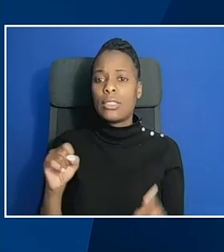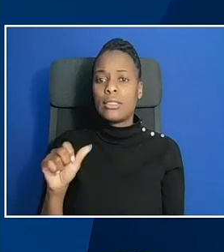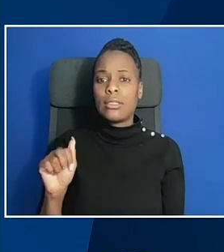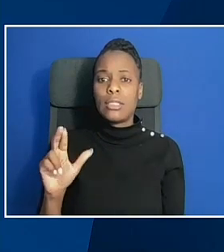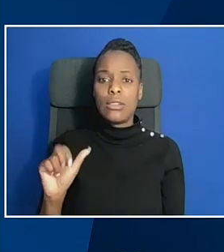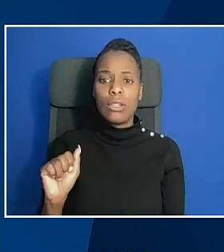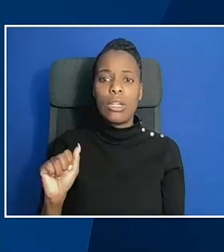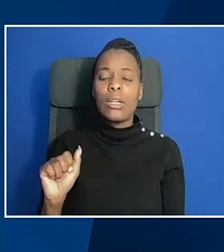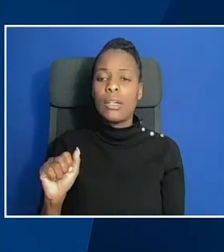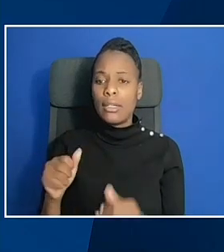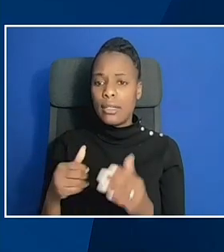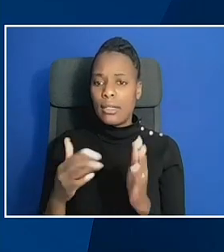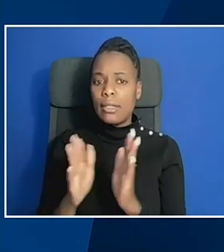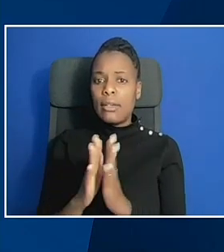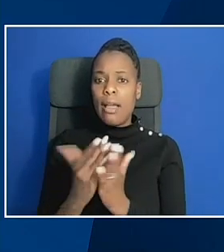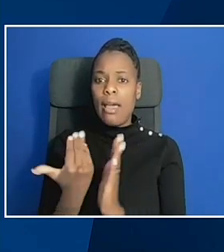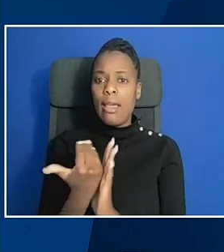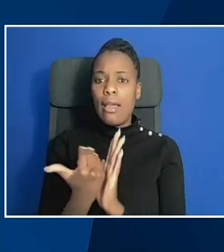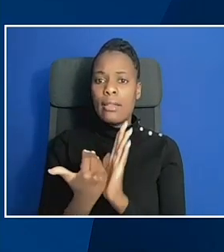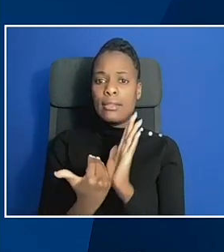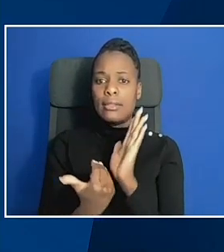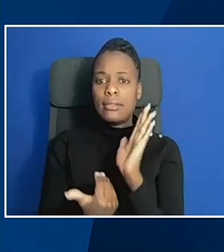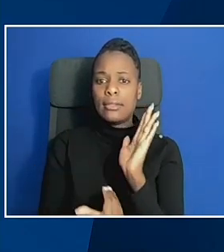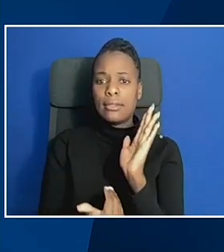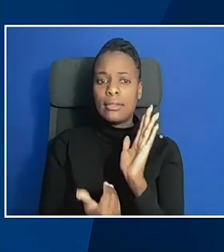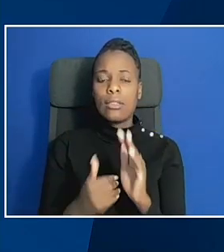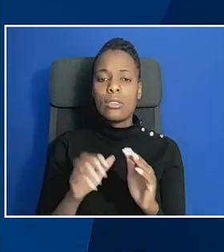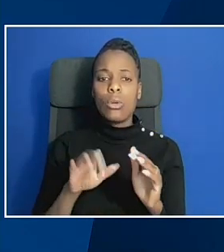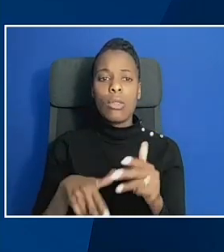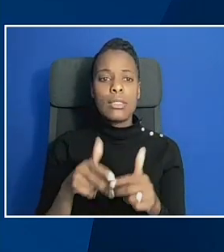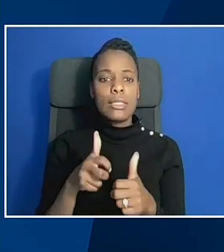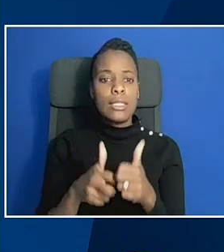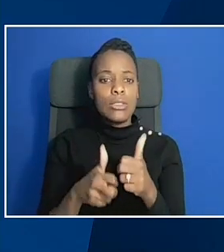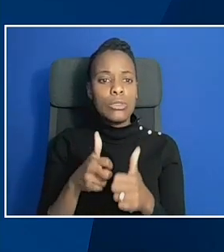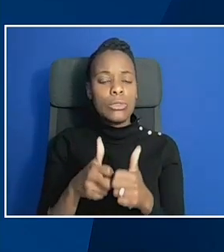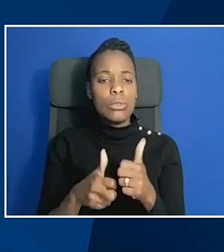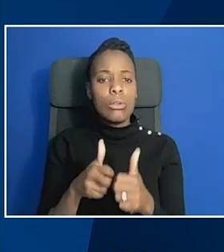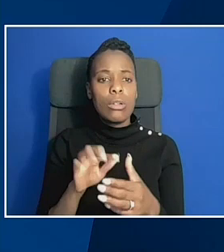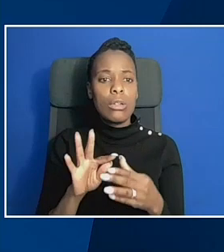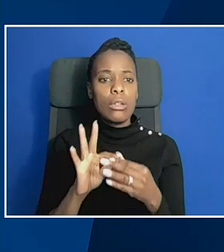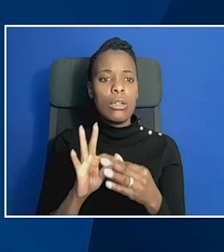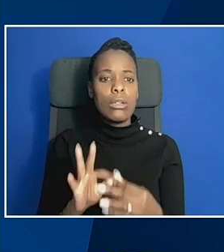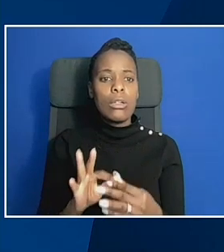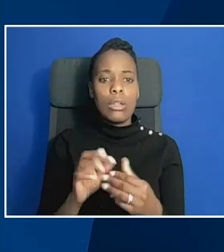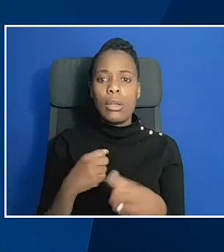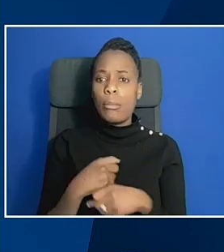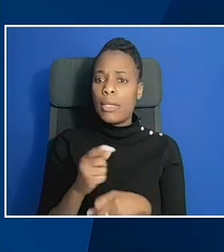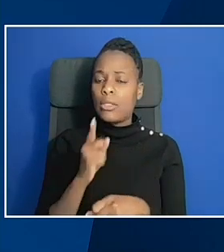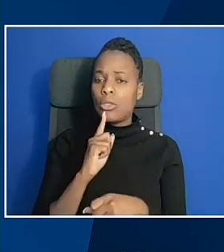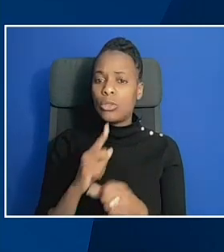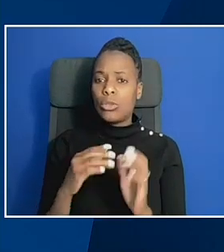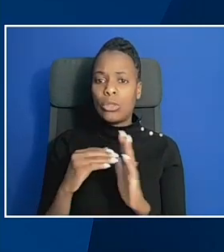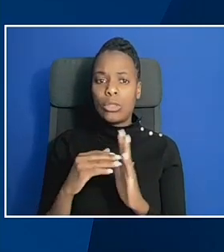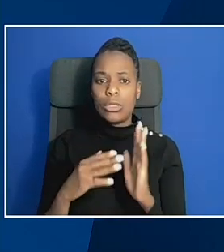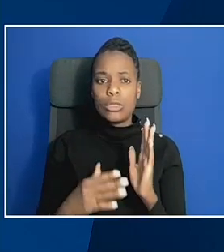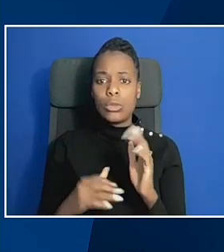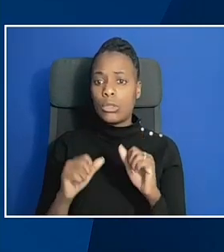So, it's an issue of making sure that students are able to be protected and also